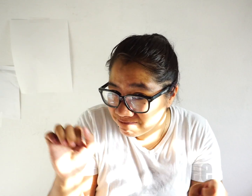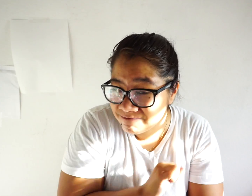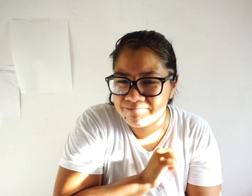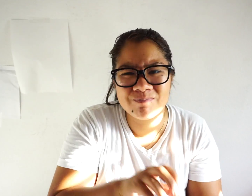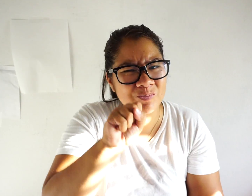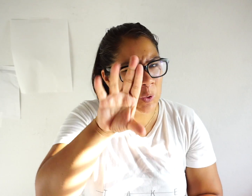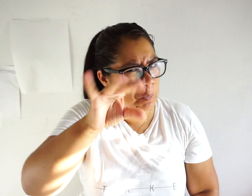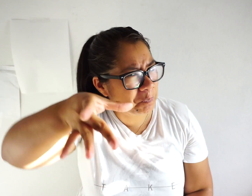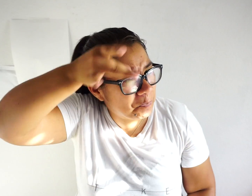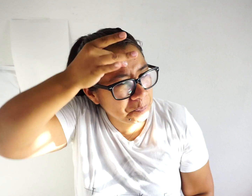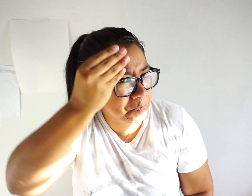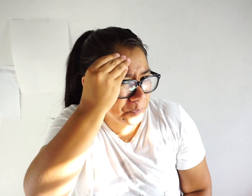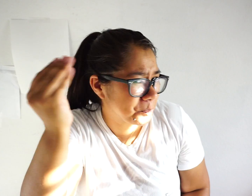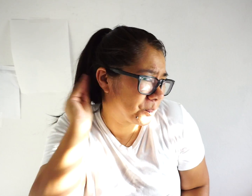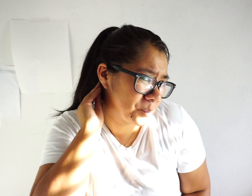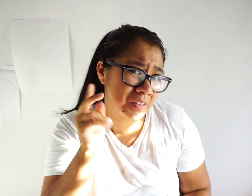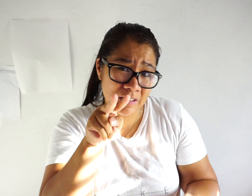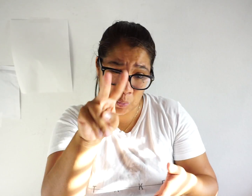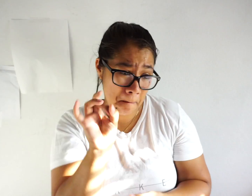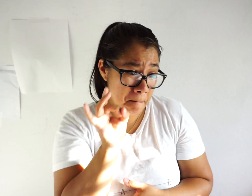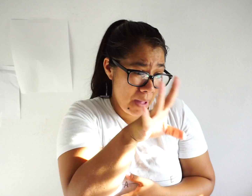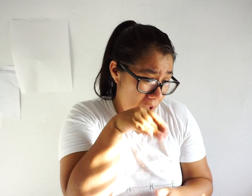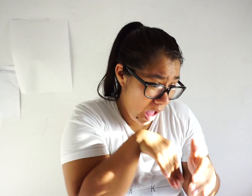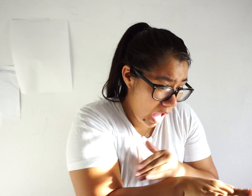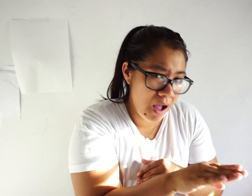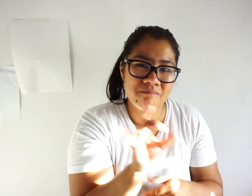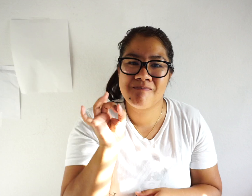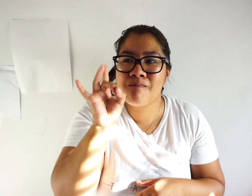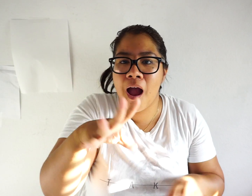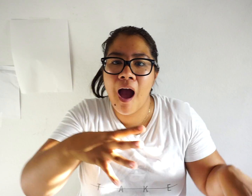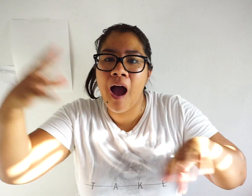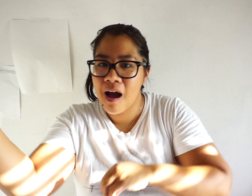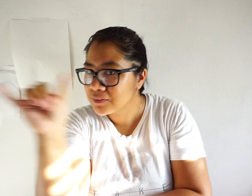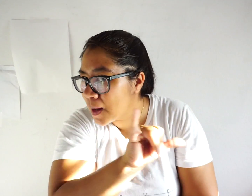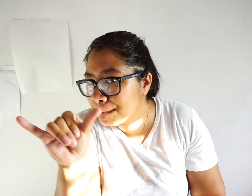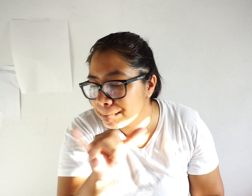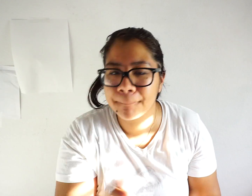Yep, that's right So keep that in mind You will pay to enter and you will pay to leave